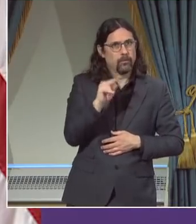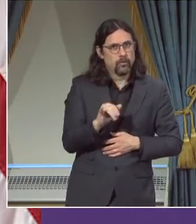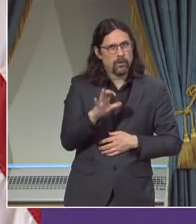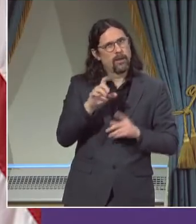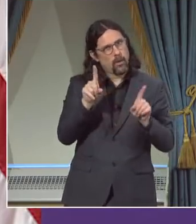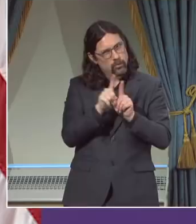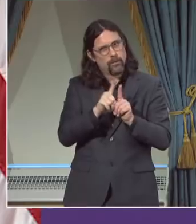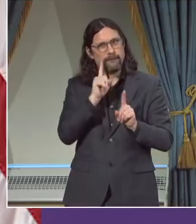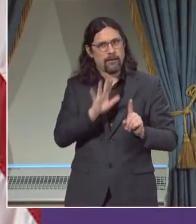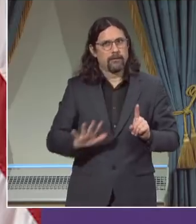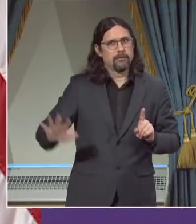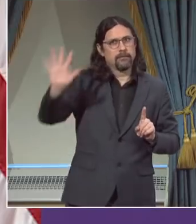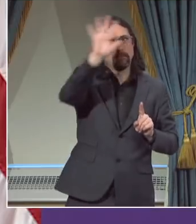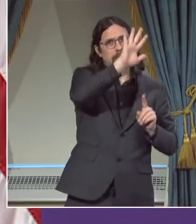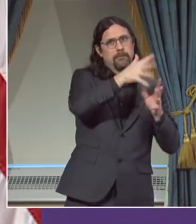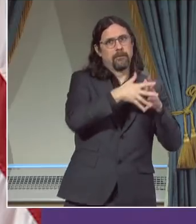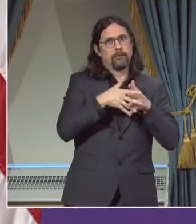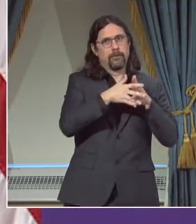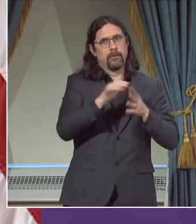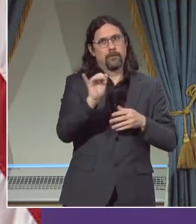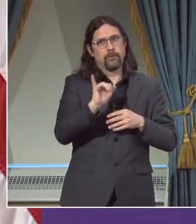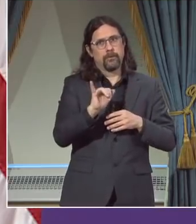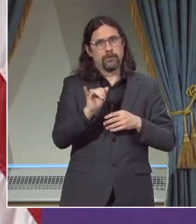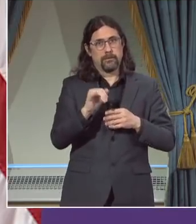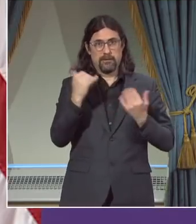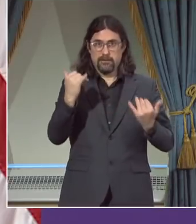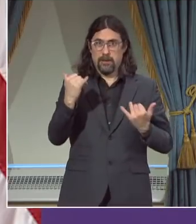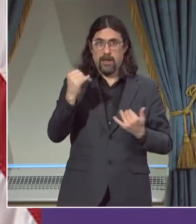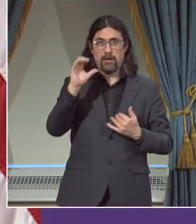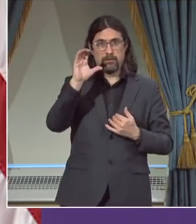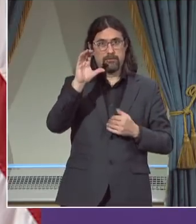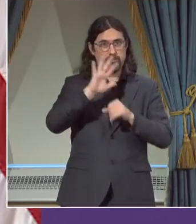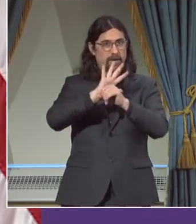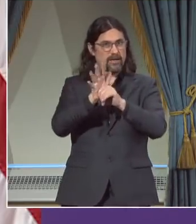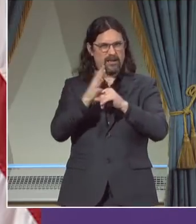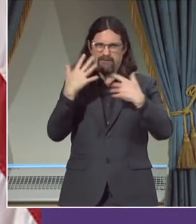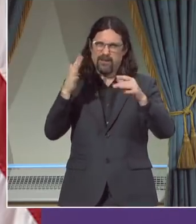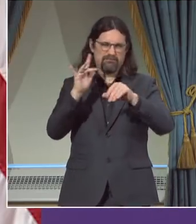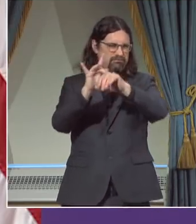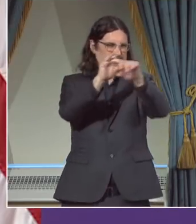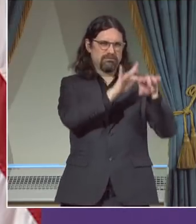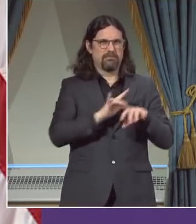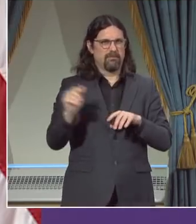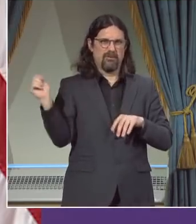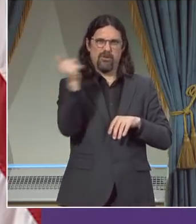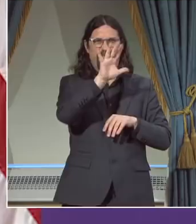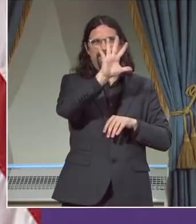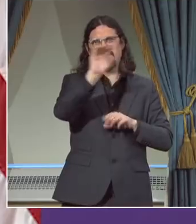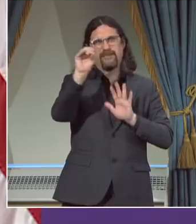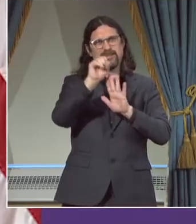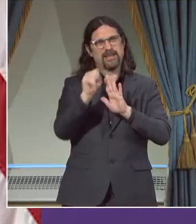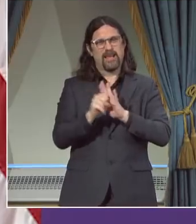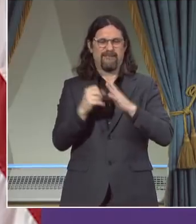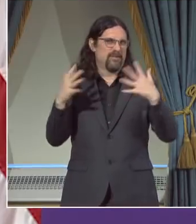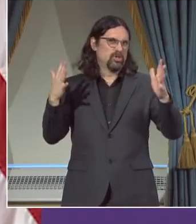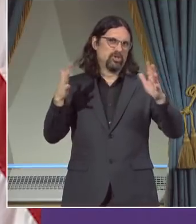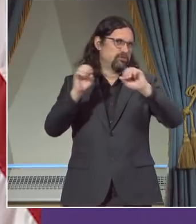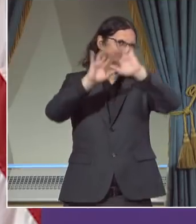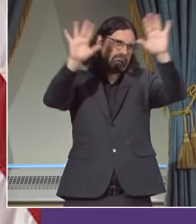OVER THE COUNTRY. YOU HAVE NOTICED CONORAVUSIR DOESN'T DISCRIMINATE.